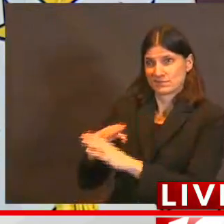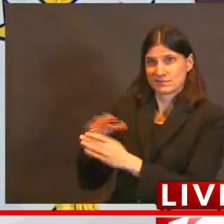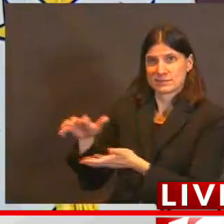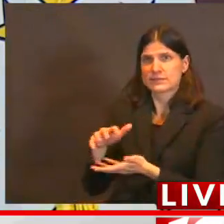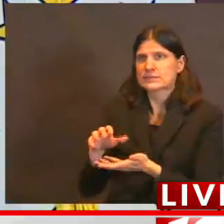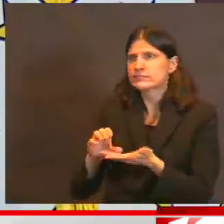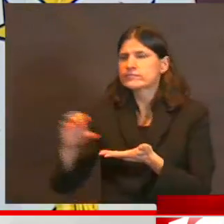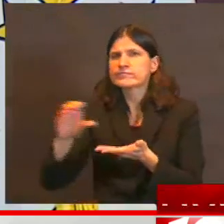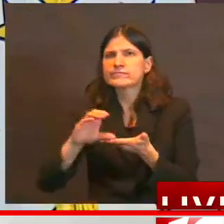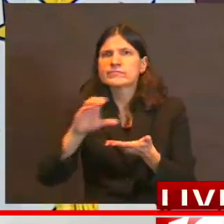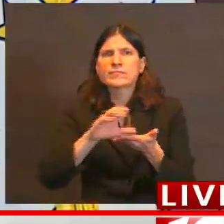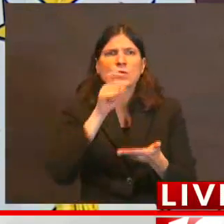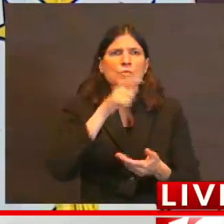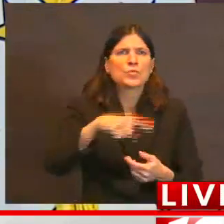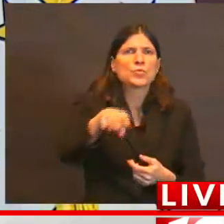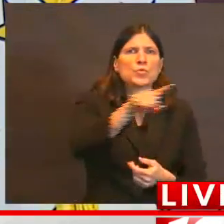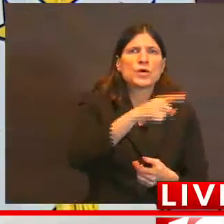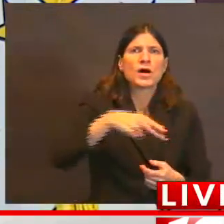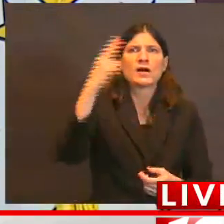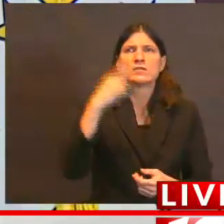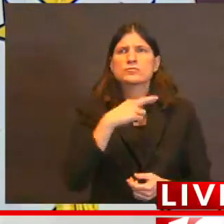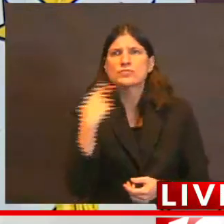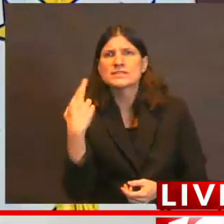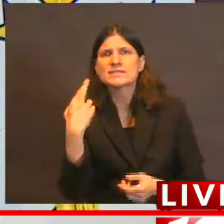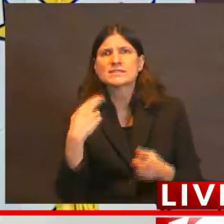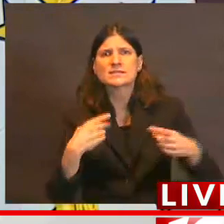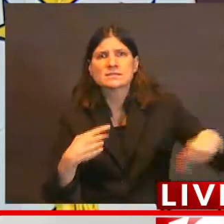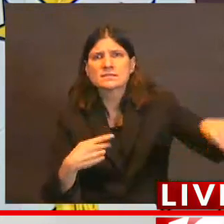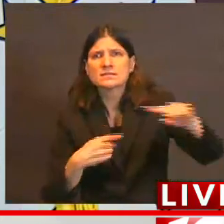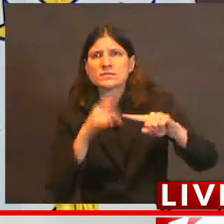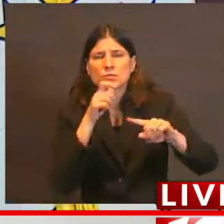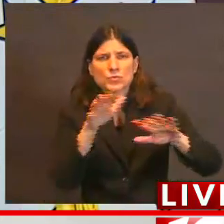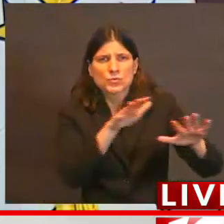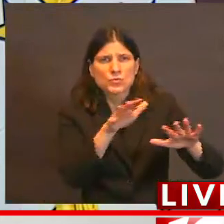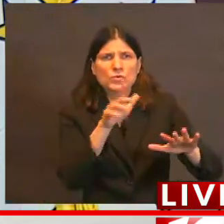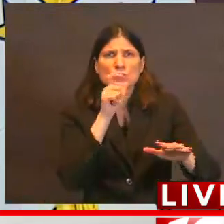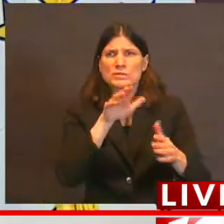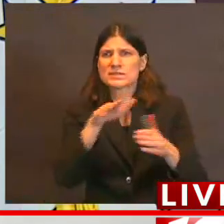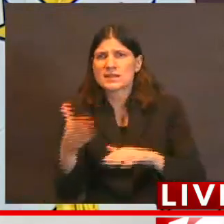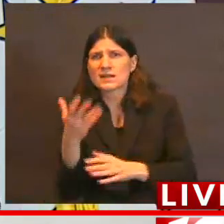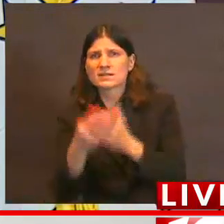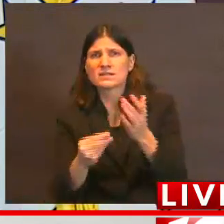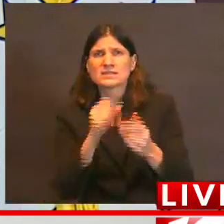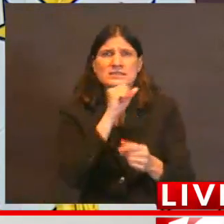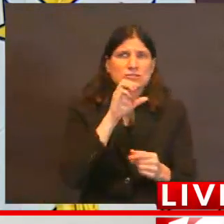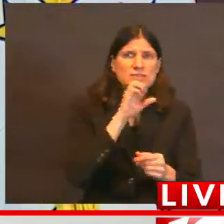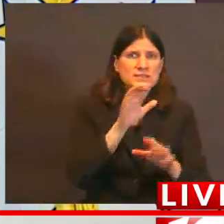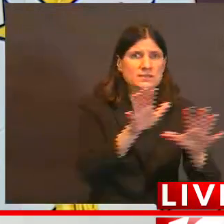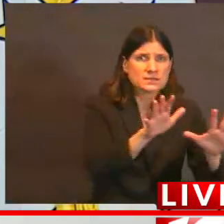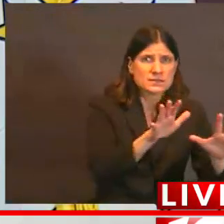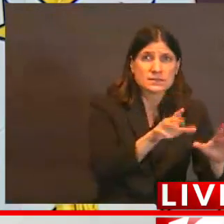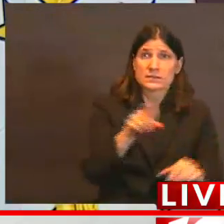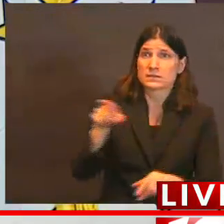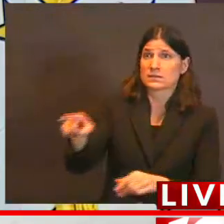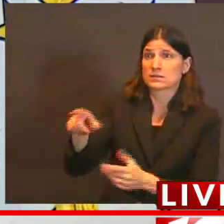TO FOCUS THE VACCINE IN ITS LIMITED SUPPLY RIGHT NOW ON THE INDIVIDUALS WHO ARE AT HIGHEST RISK OF